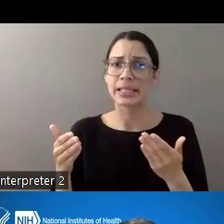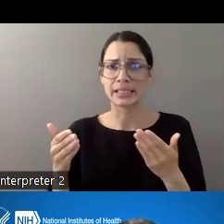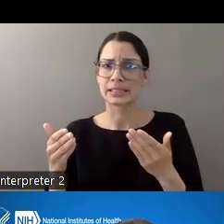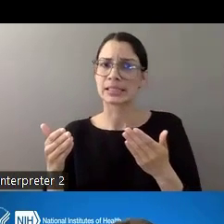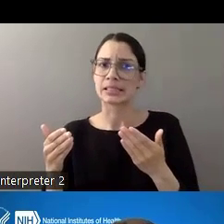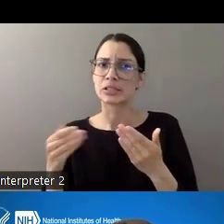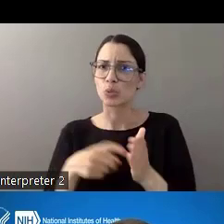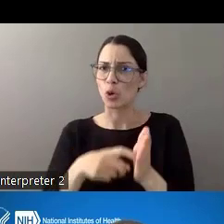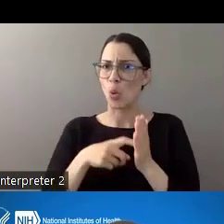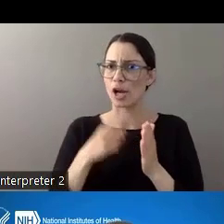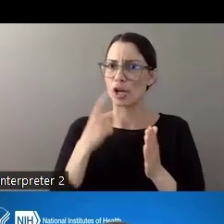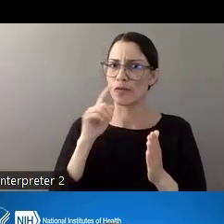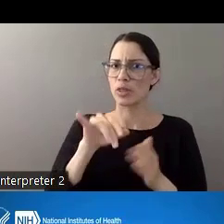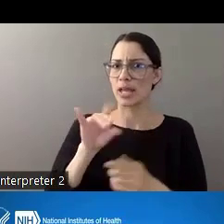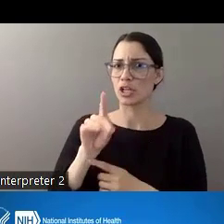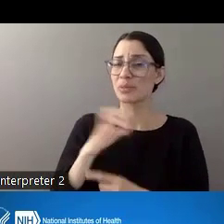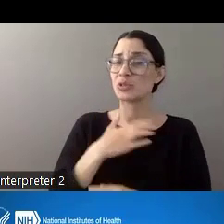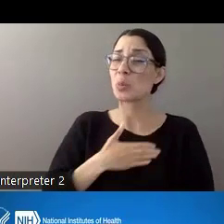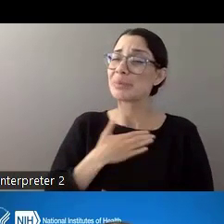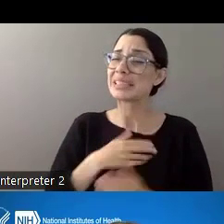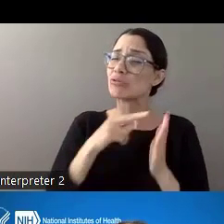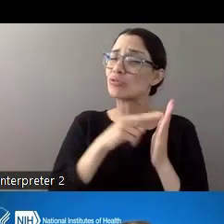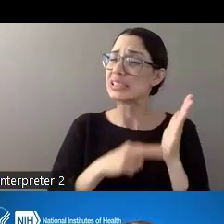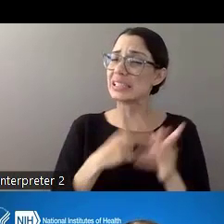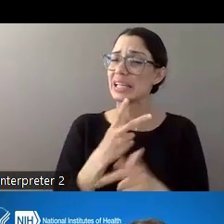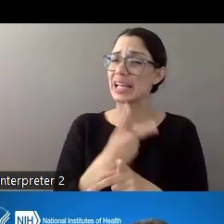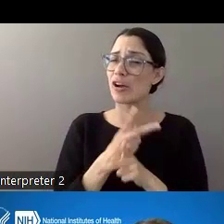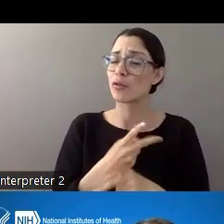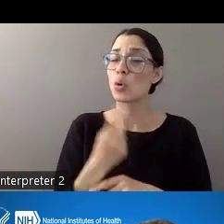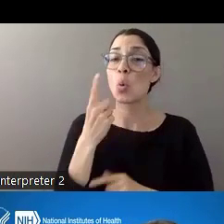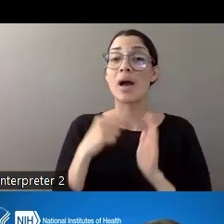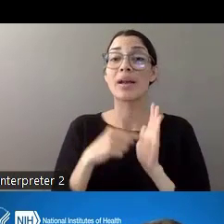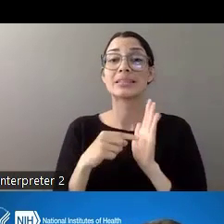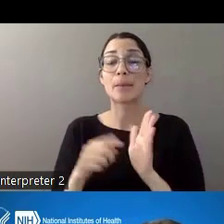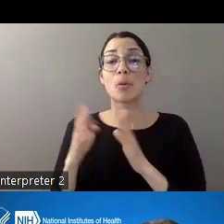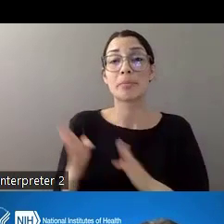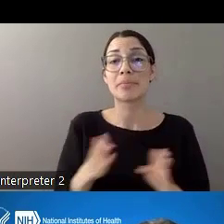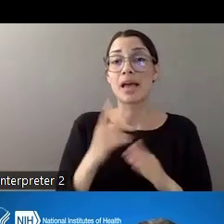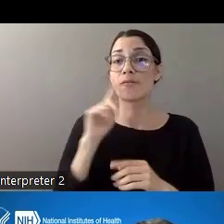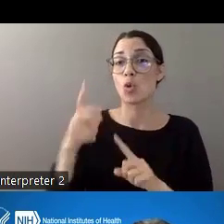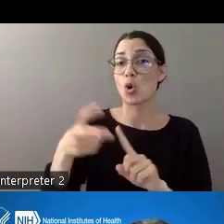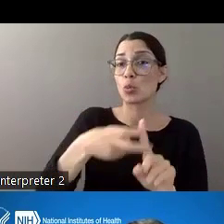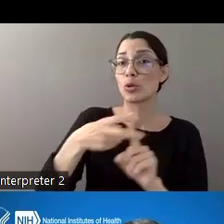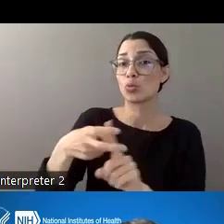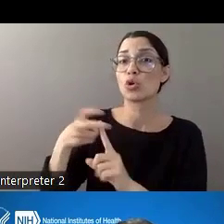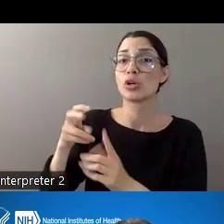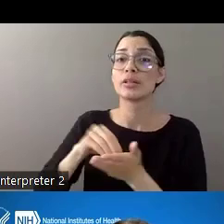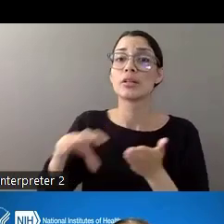so please read that part carefully. An example is the plan for recruiting students from diverse backgrounds.